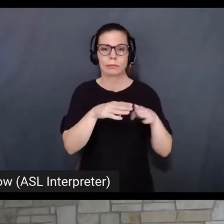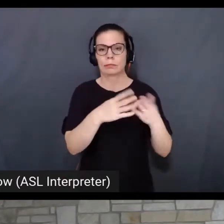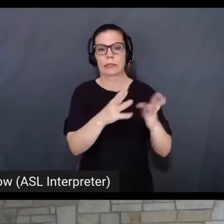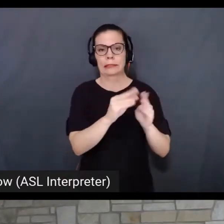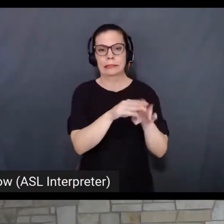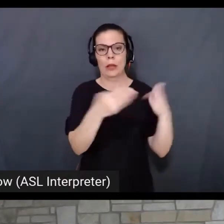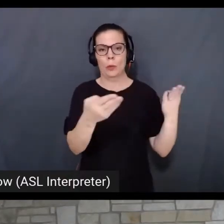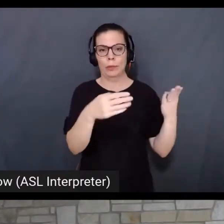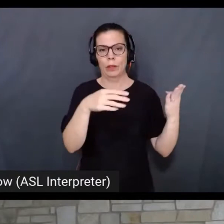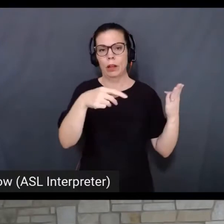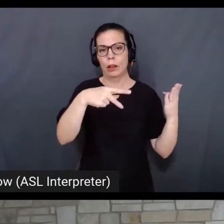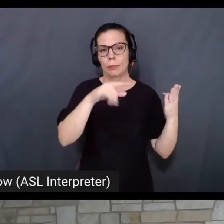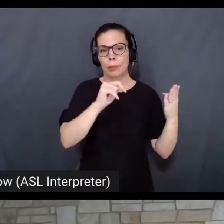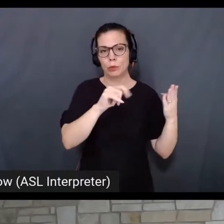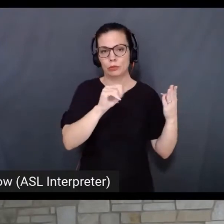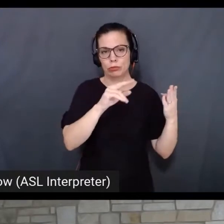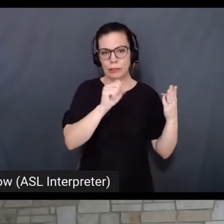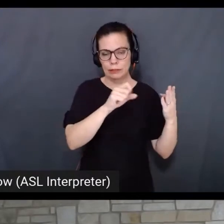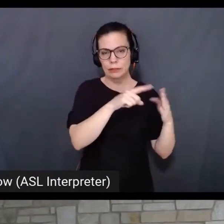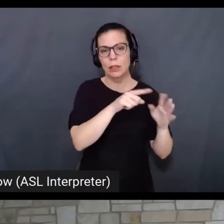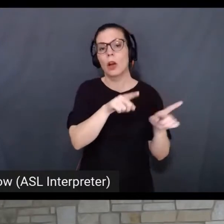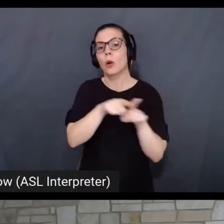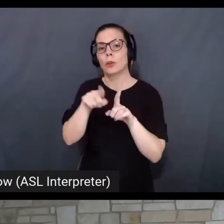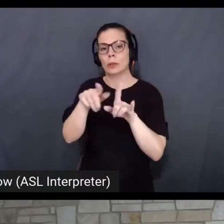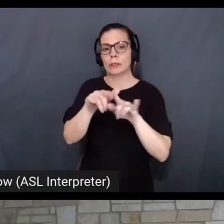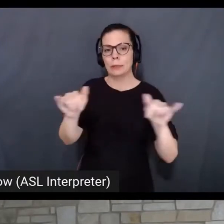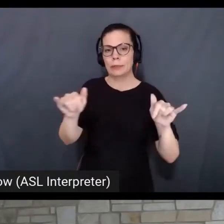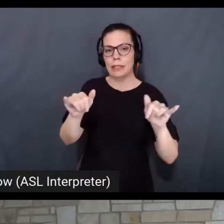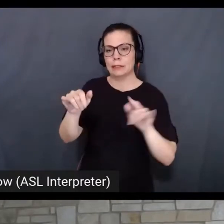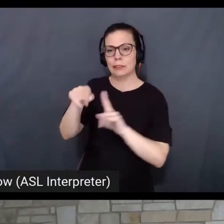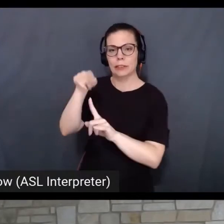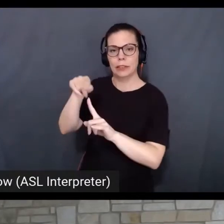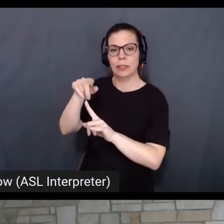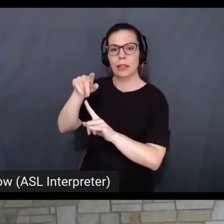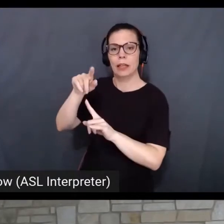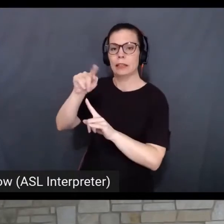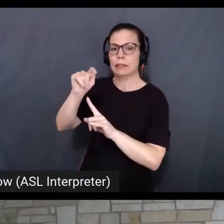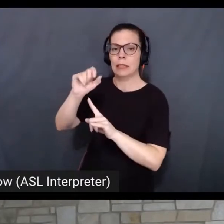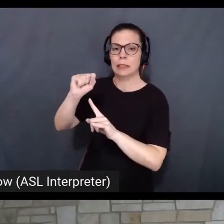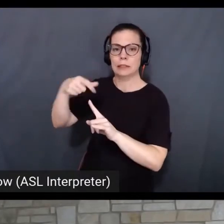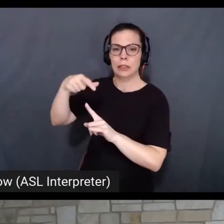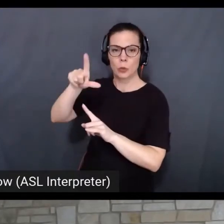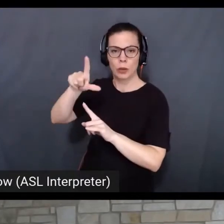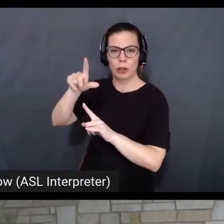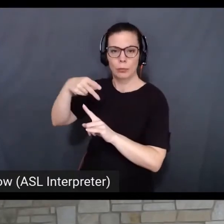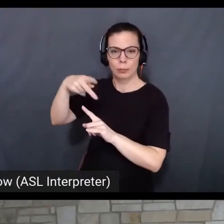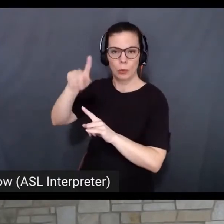and also simultaneously a session on the TCP SQL port, connecting to the TDS endpoint.